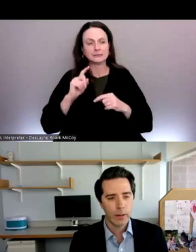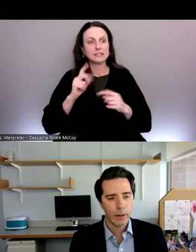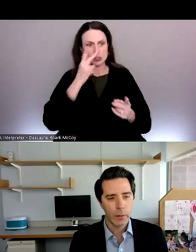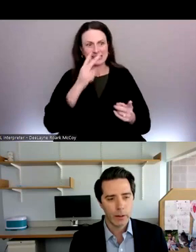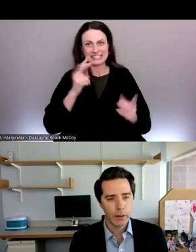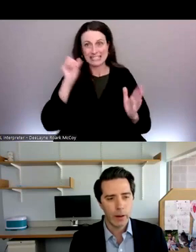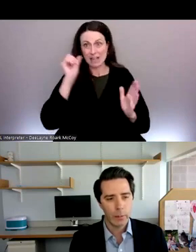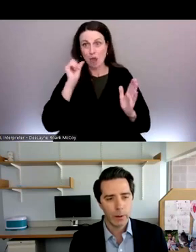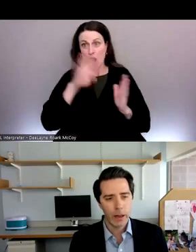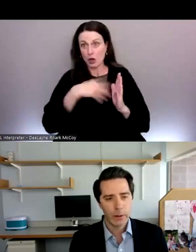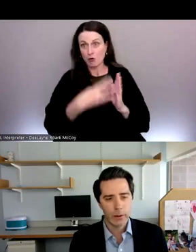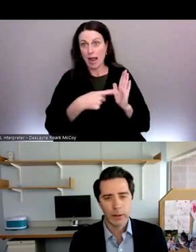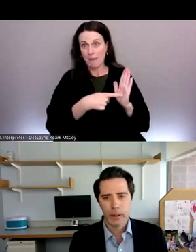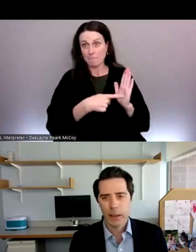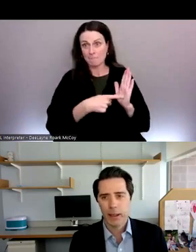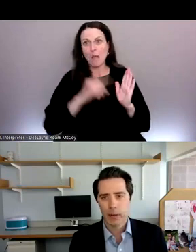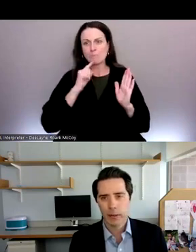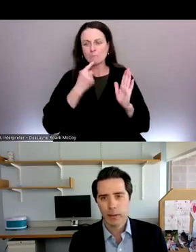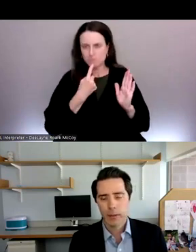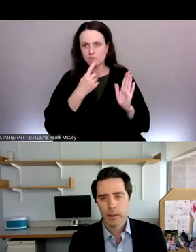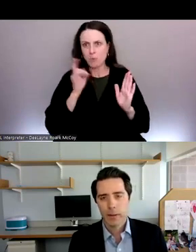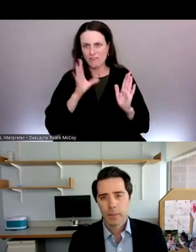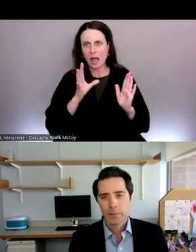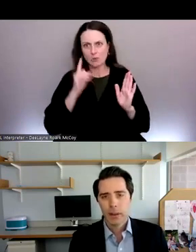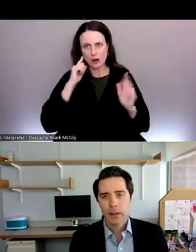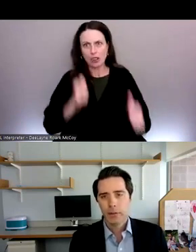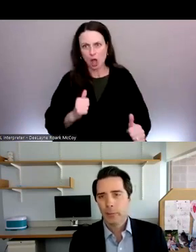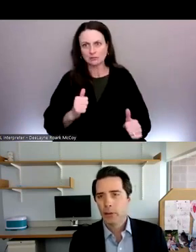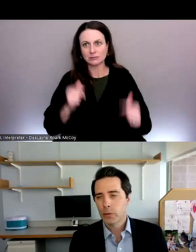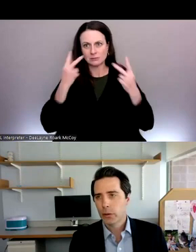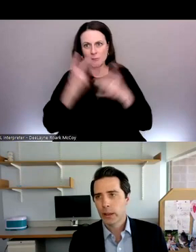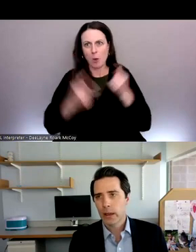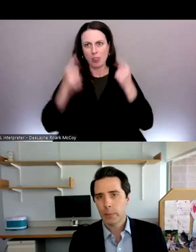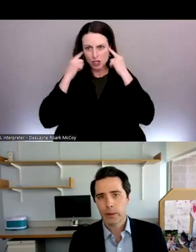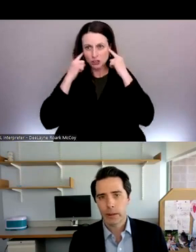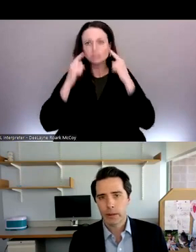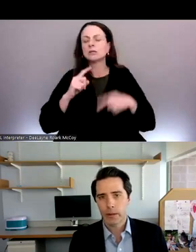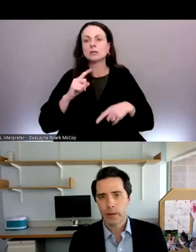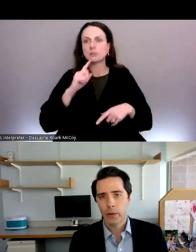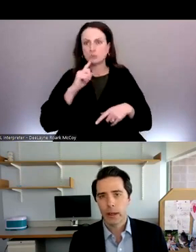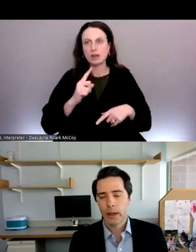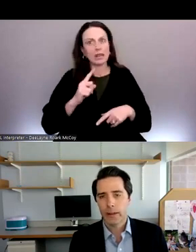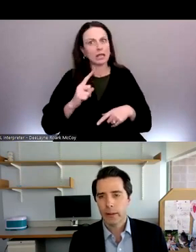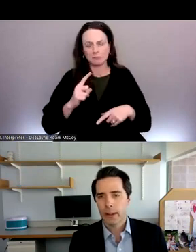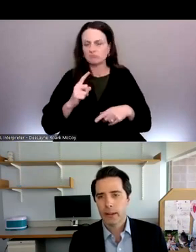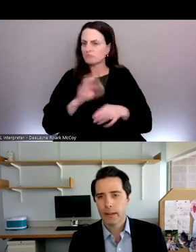have here where it's profound hearing loss bilaterally and the family was really on top of